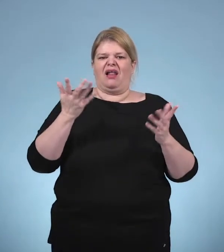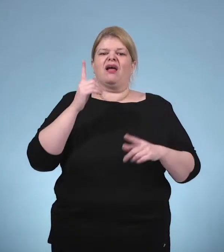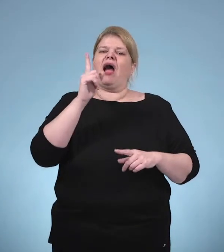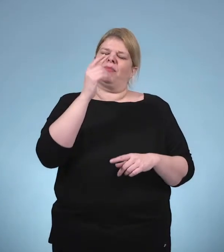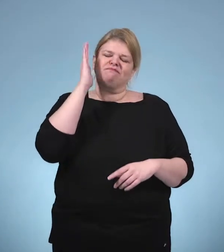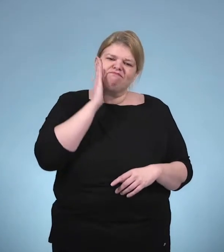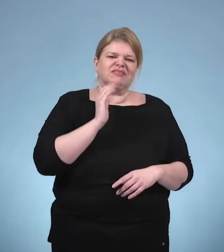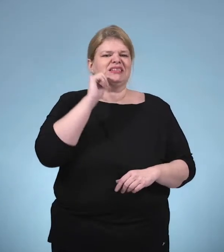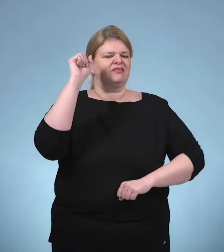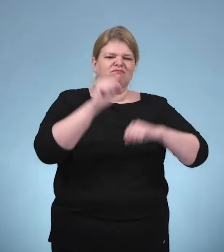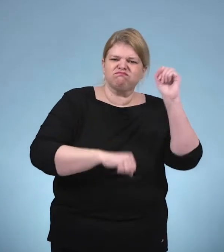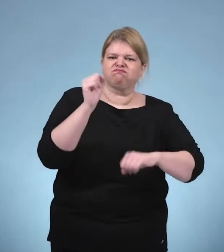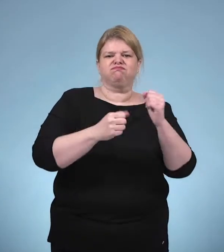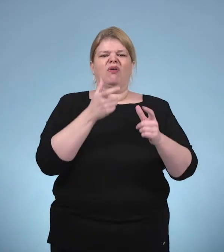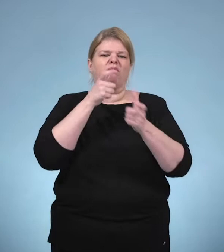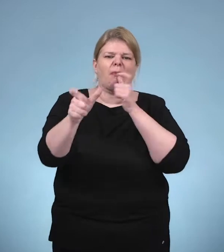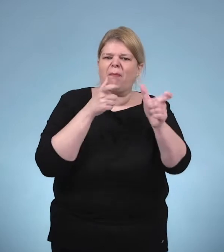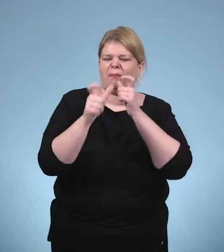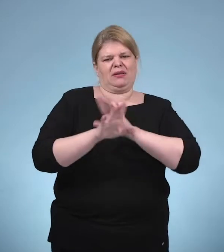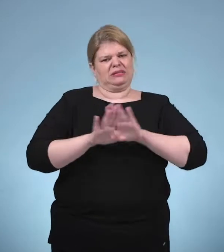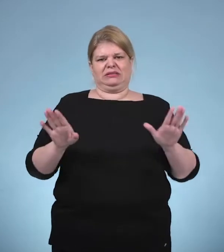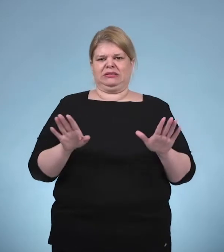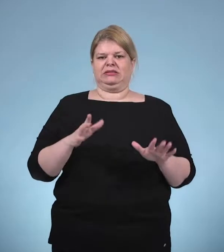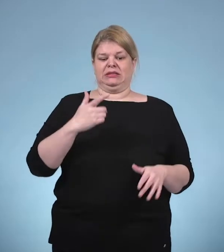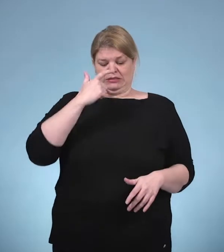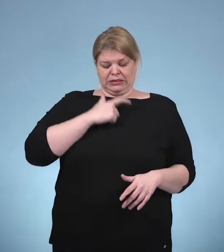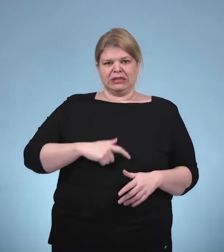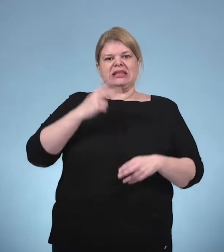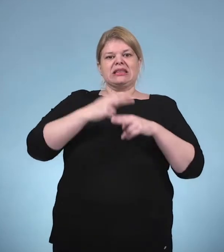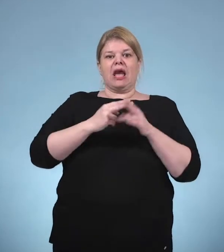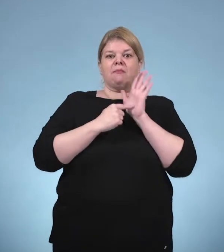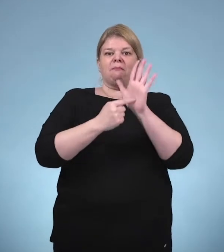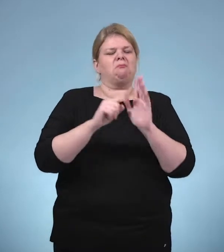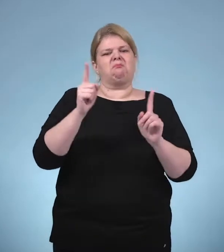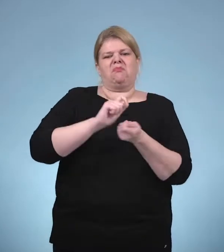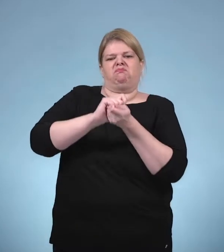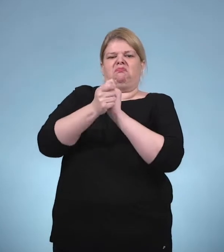There should be no physical or psychological violence. And the groups should think of fictional names for their roles.